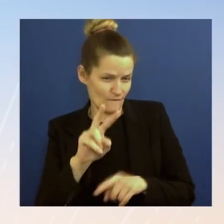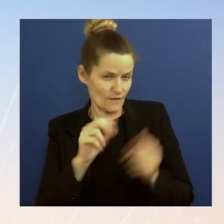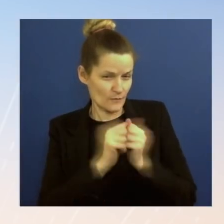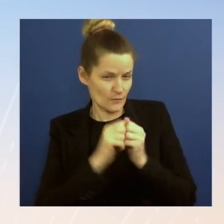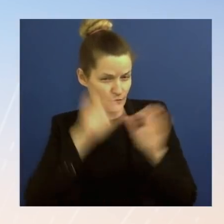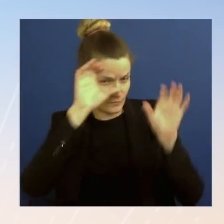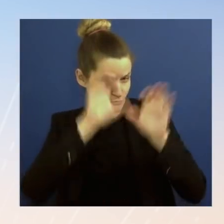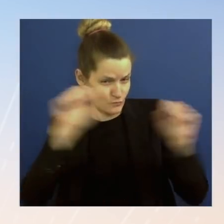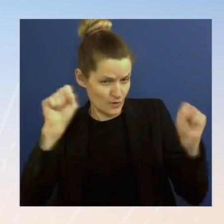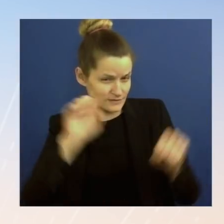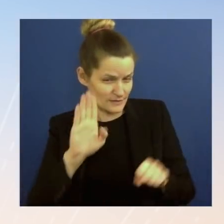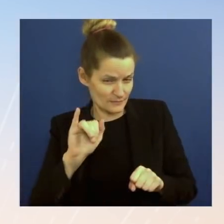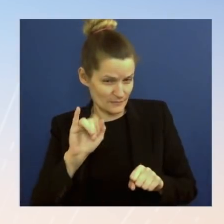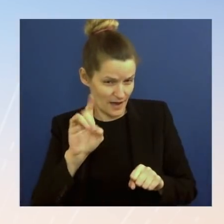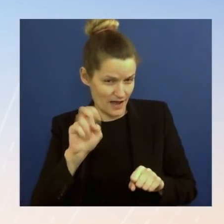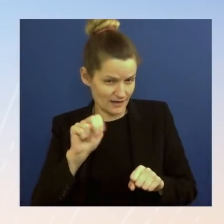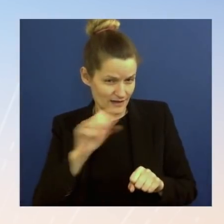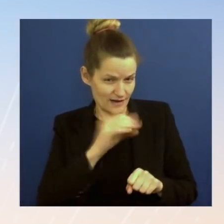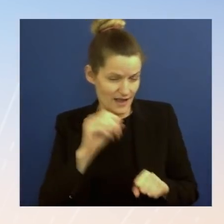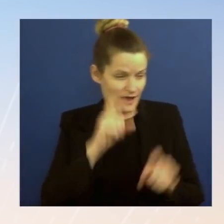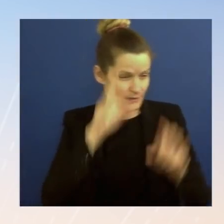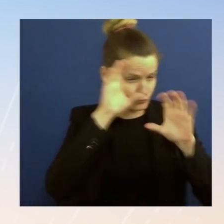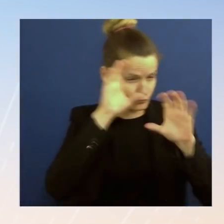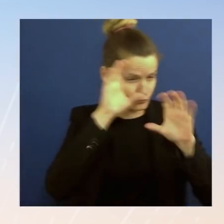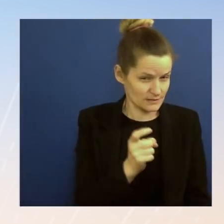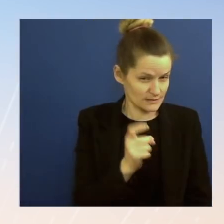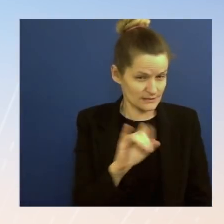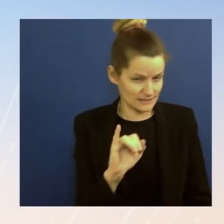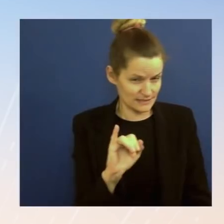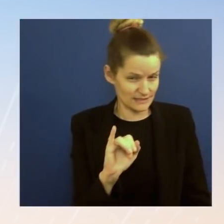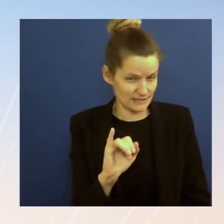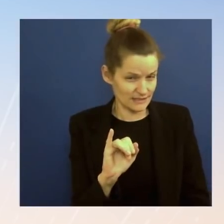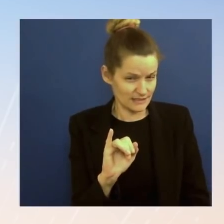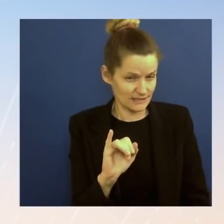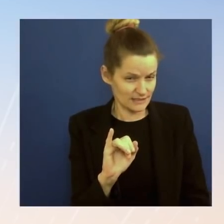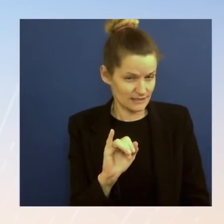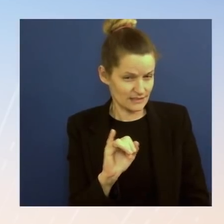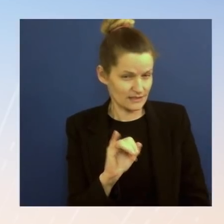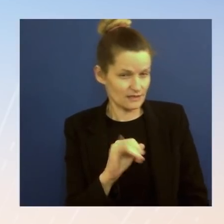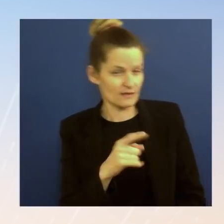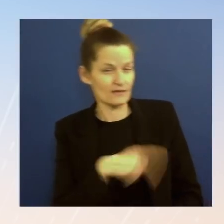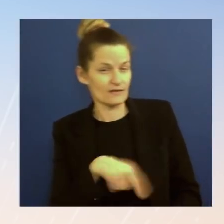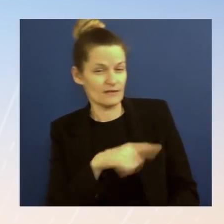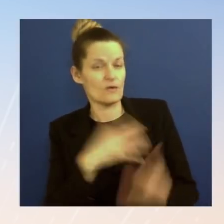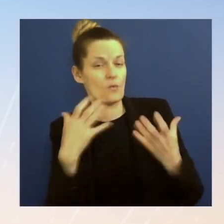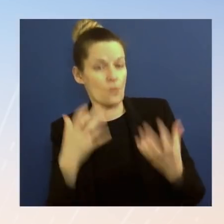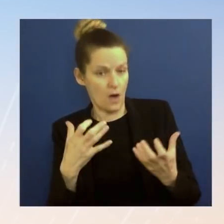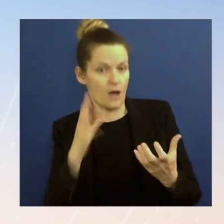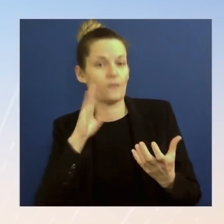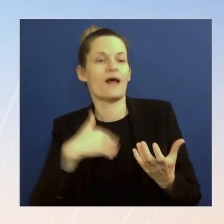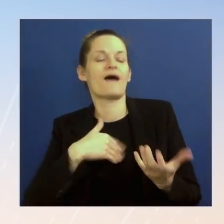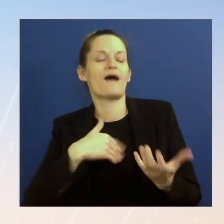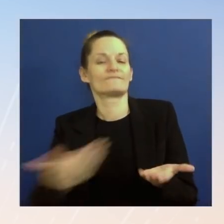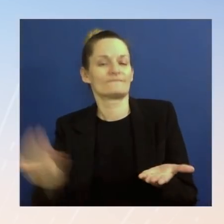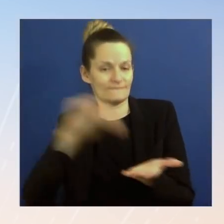especially given the reports we've seen and -- and the invasion, of course, of Ukraine. Go ahead. Oh, one more? Go ahead..